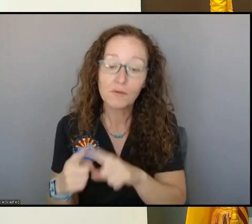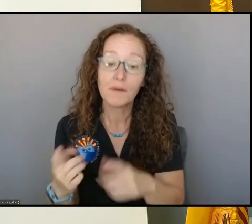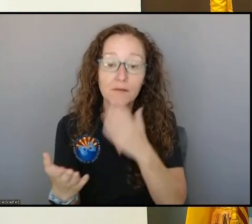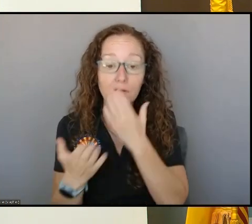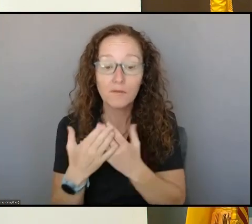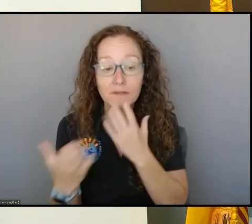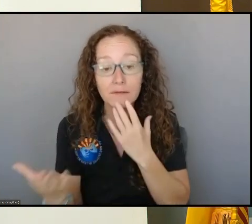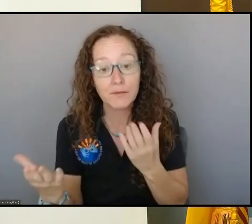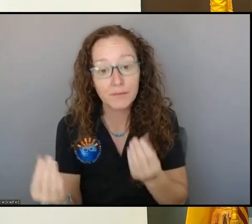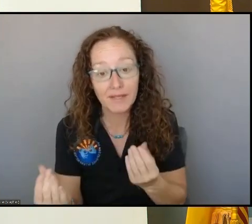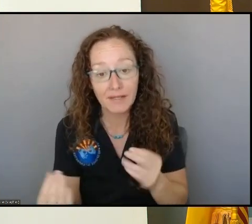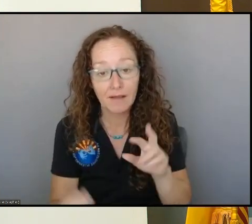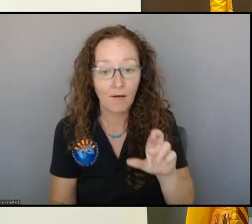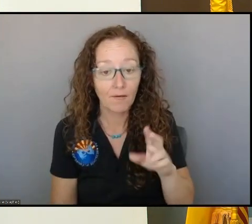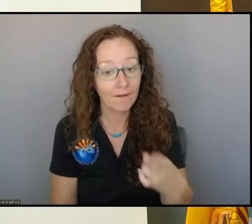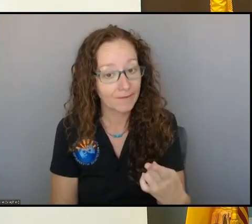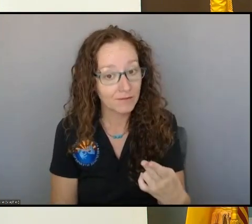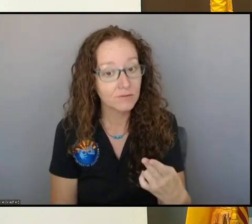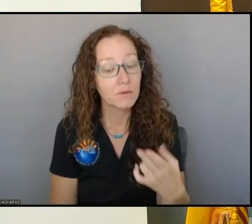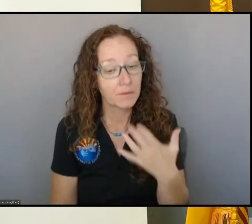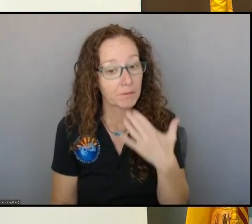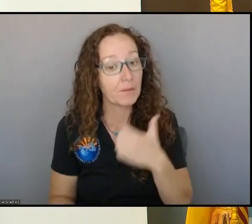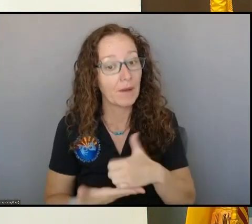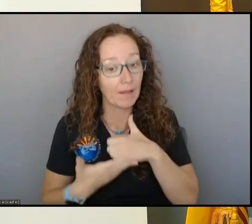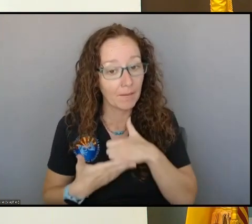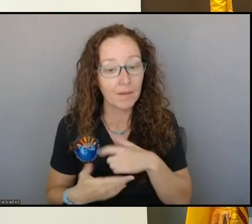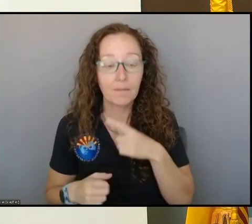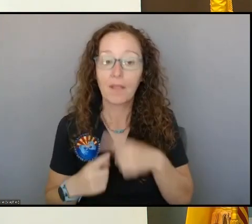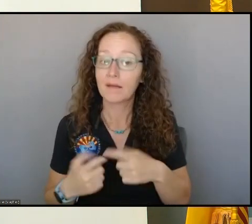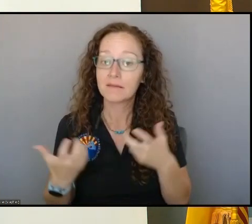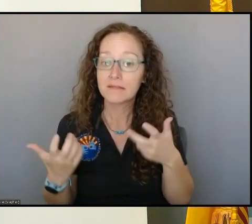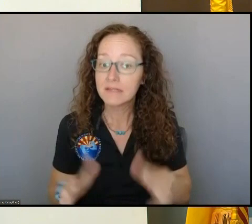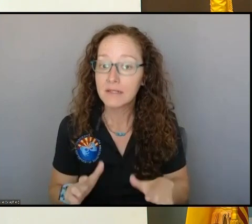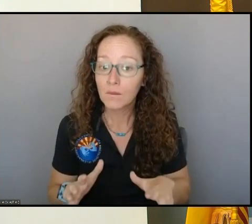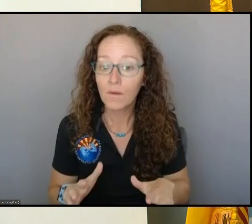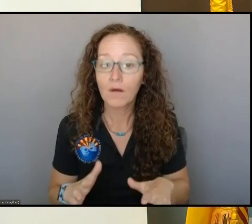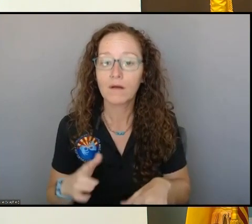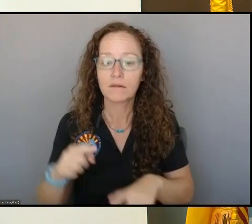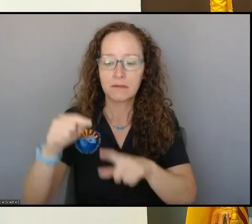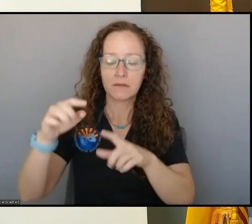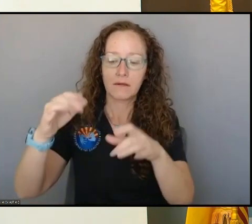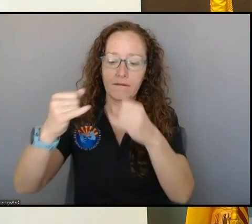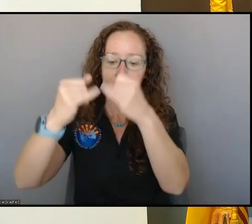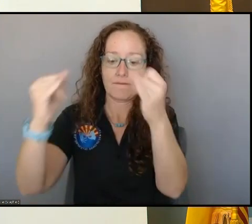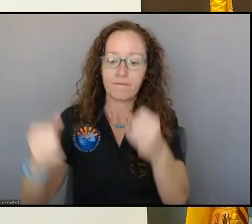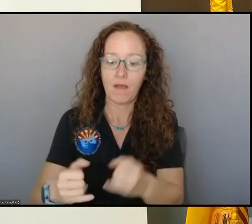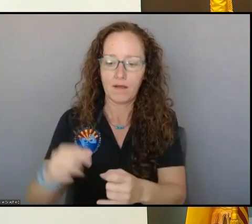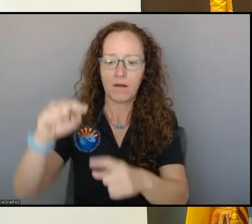we didn't have which we don't really want, is lightning over the fire with all those firefighters out there in the